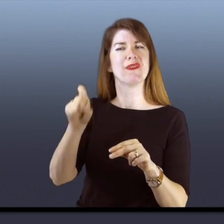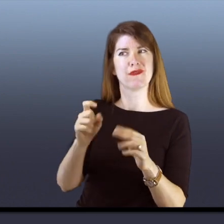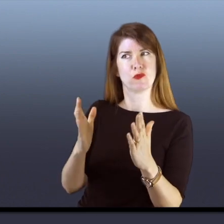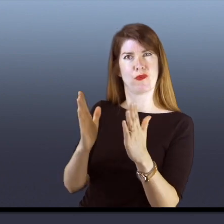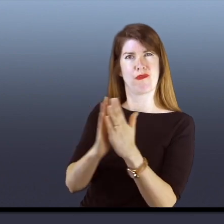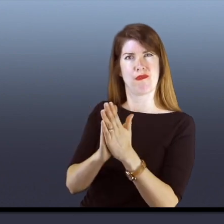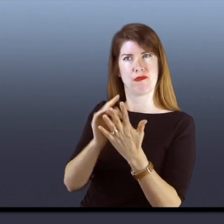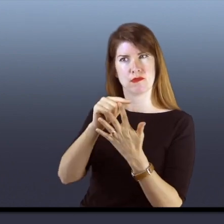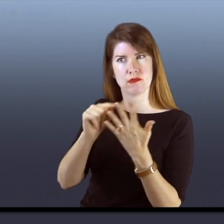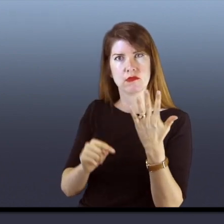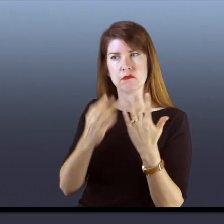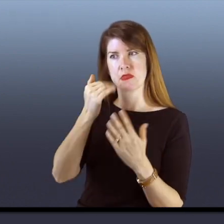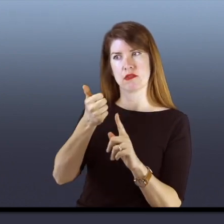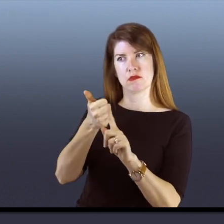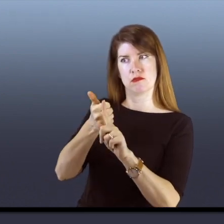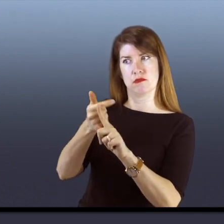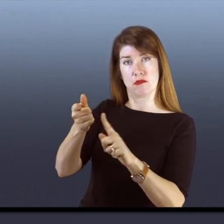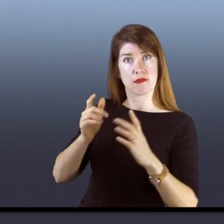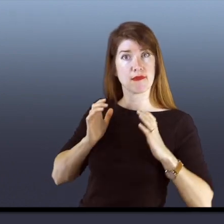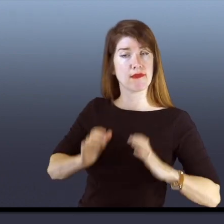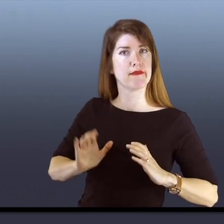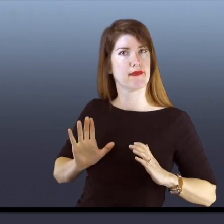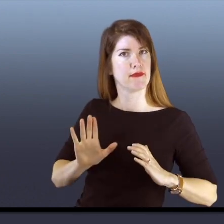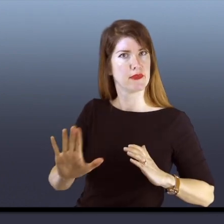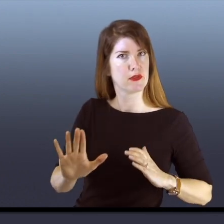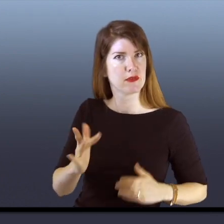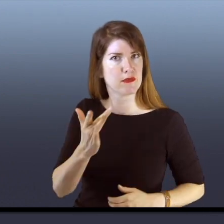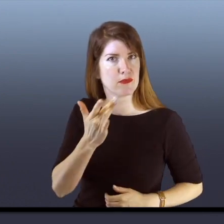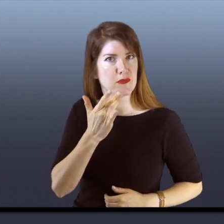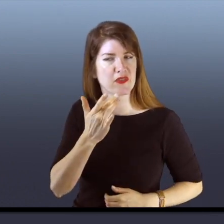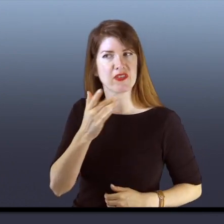so that you can provide the best access to mental health services.